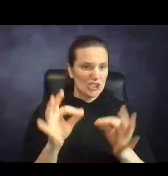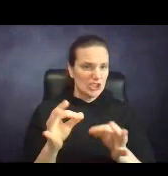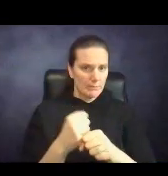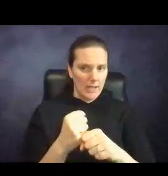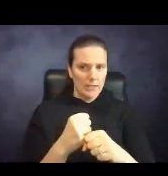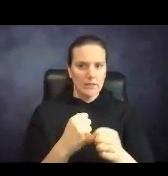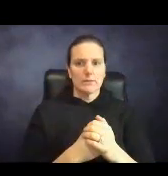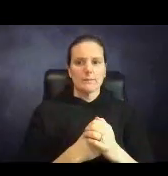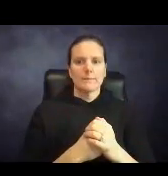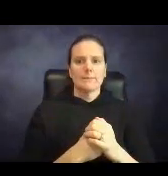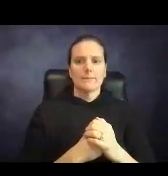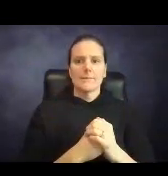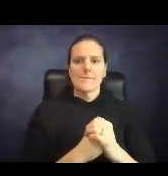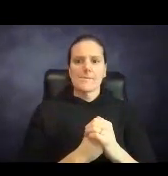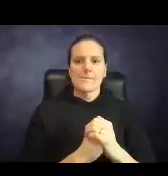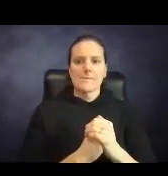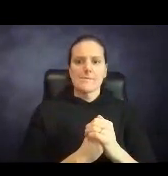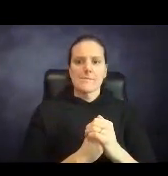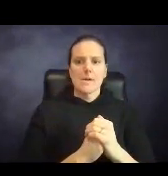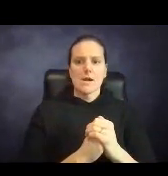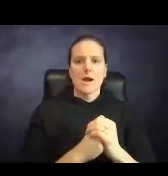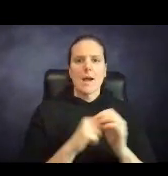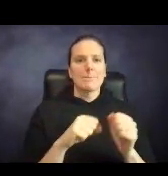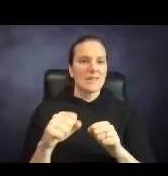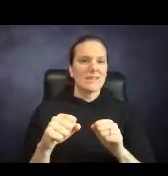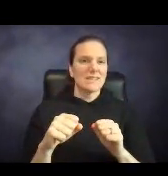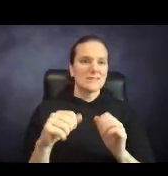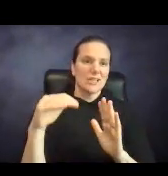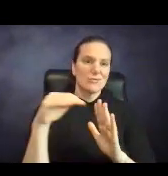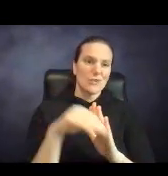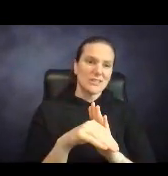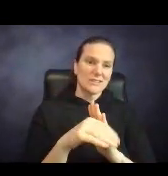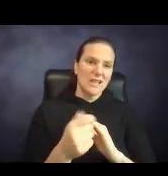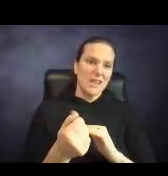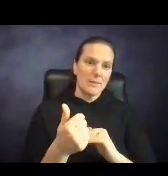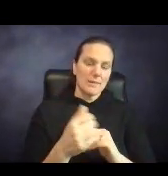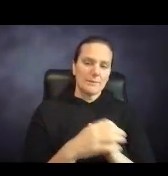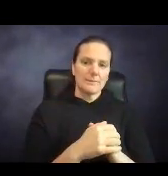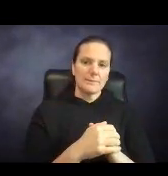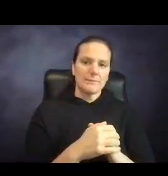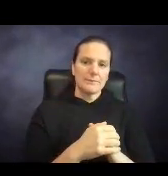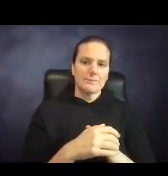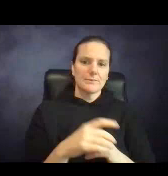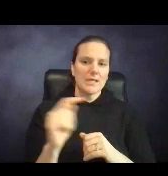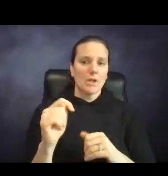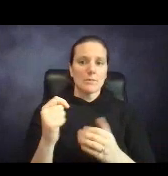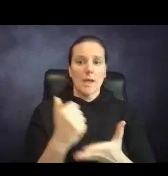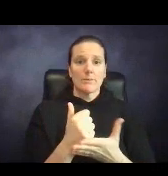of our decision making abilities decrease just a little bit. So the testosterone helps with that. We become more decisive just a little bit.